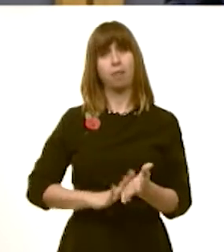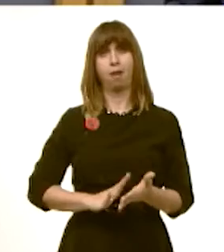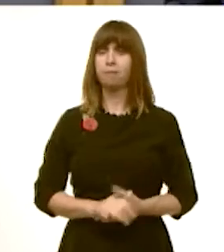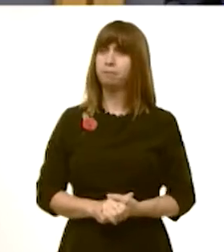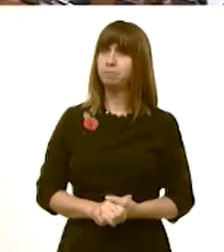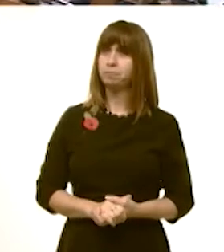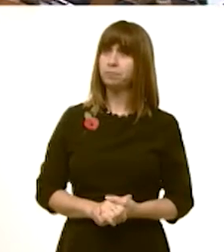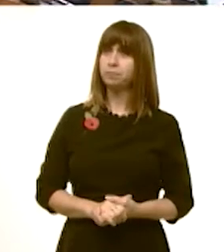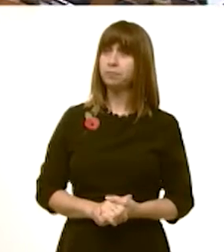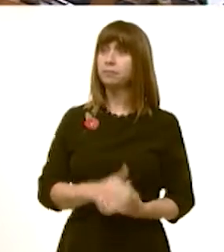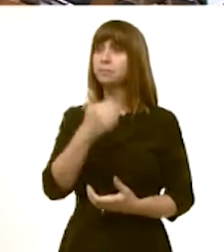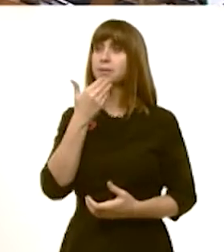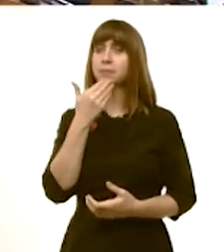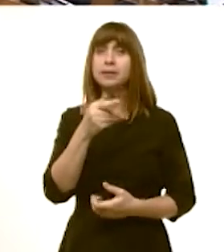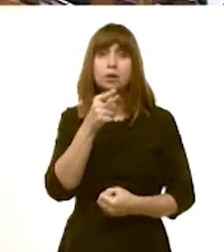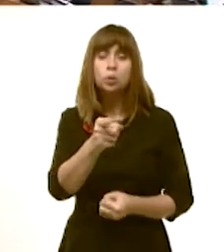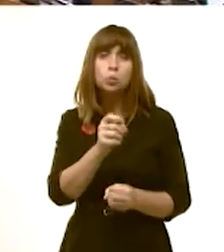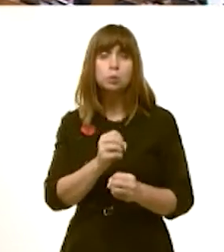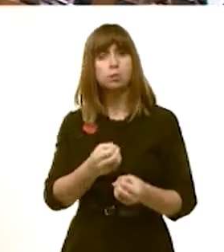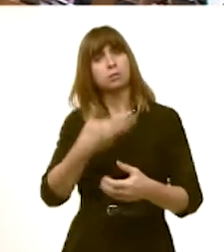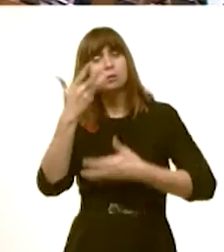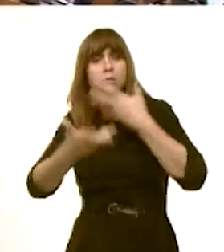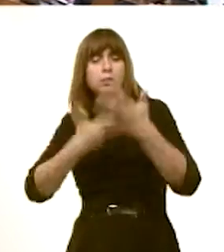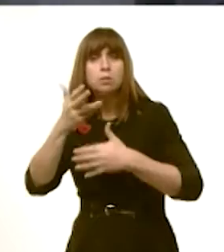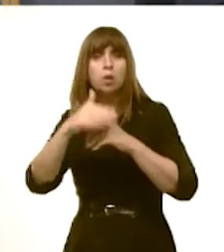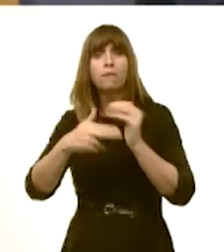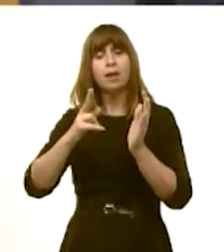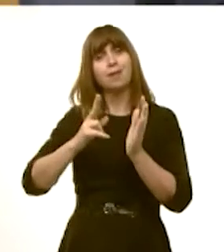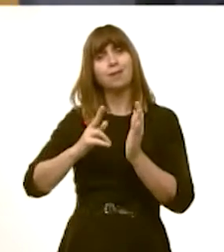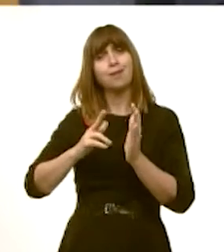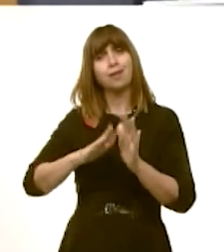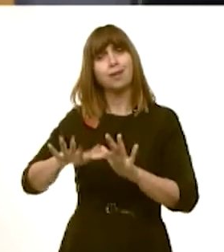Will the First Minister make a statement on the future of the NHS in north Wales? OAQ(4)2546(FM) Carwyn Jones: Yes.